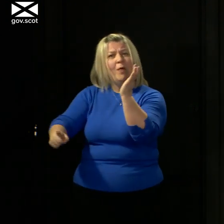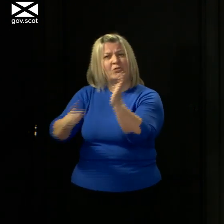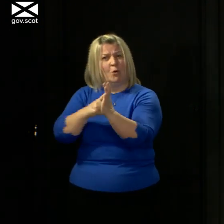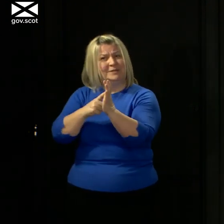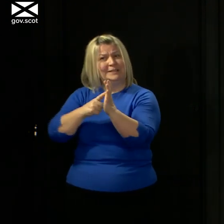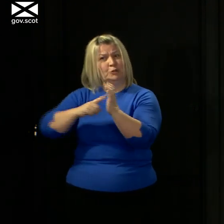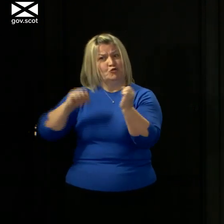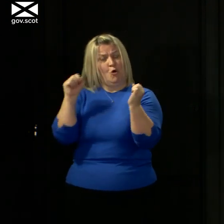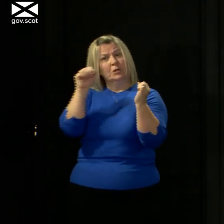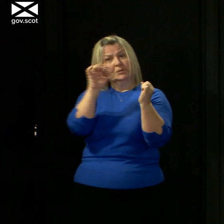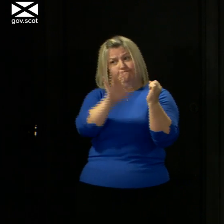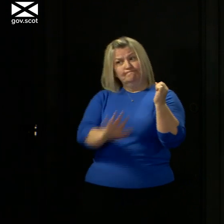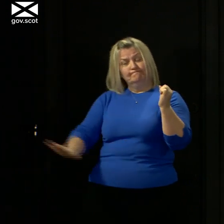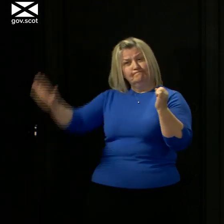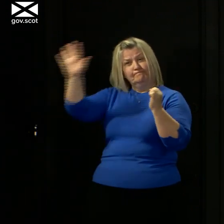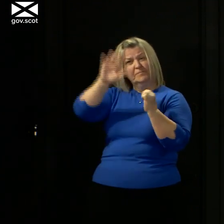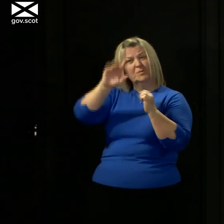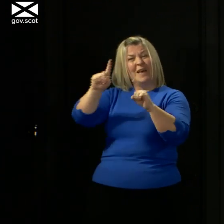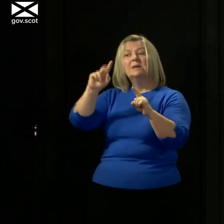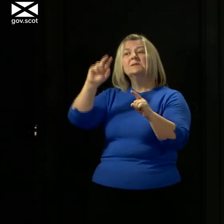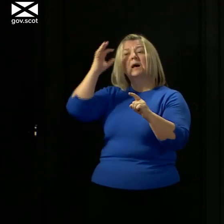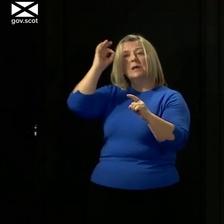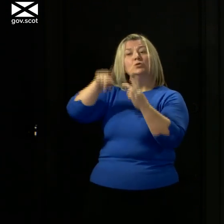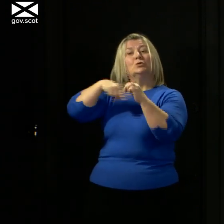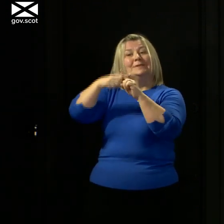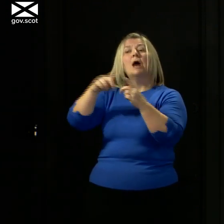the council tax reduction scheme so we continue to consider all options to make